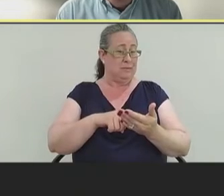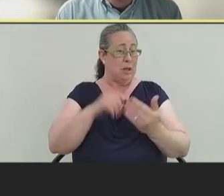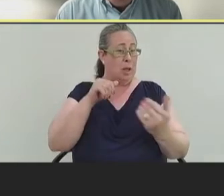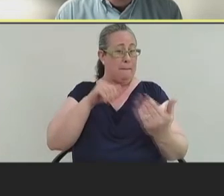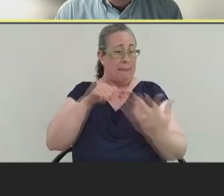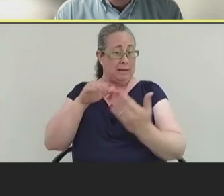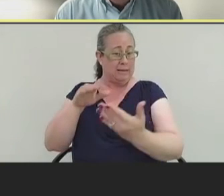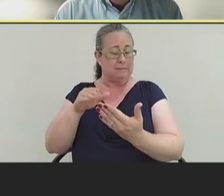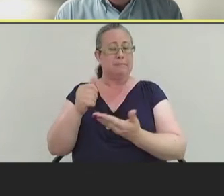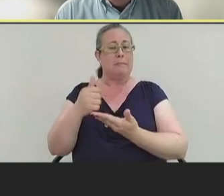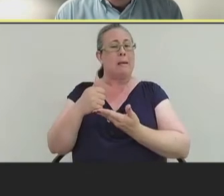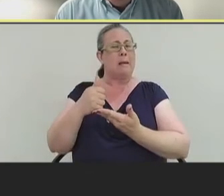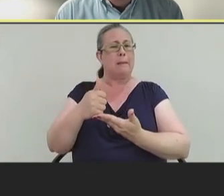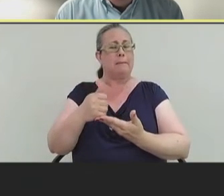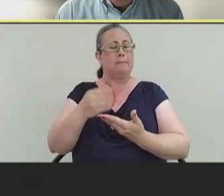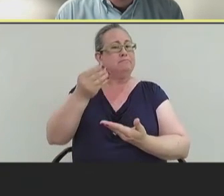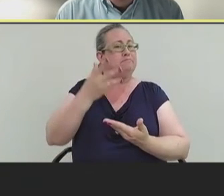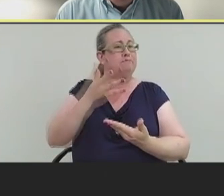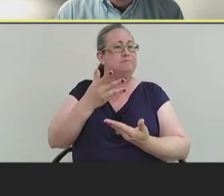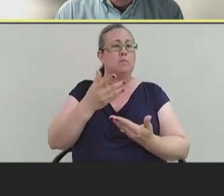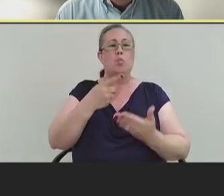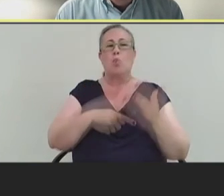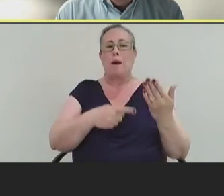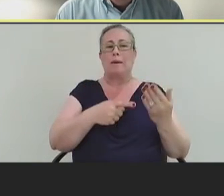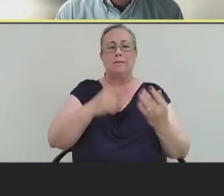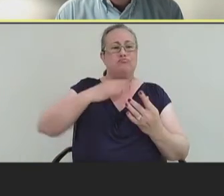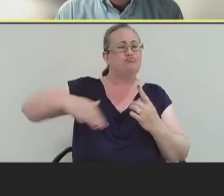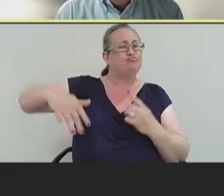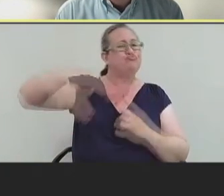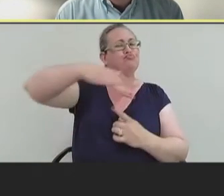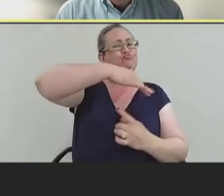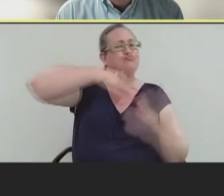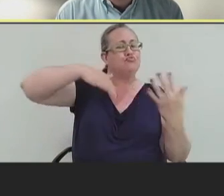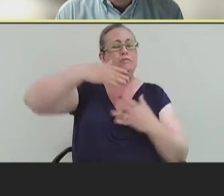what is circulating as you can imagine, as well as when a response is warranted